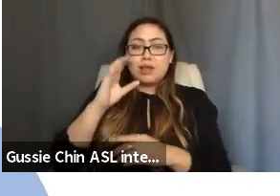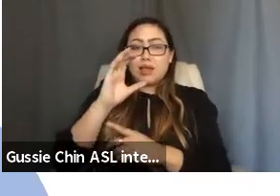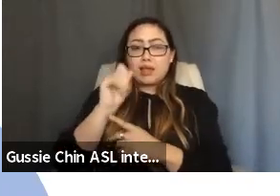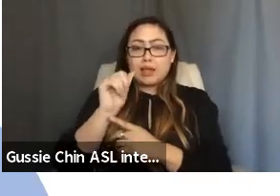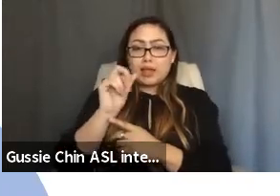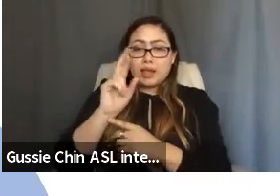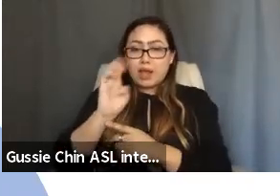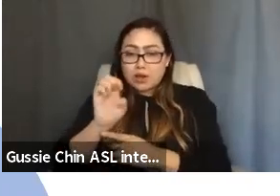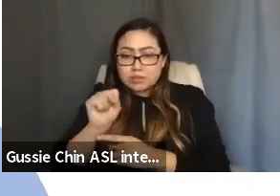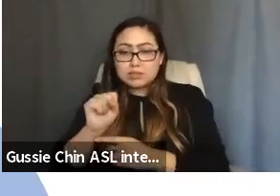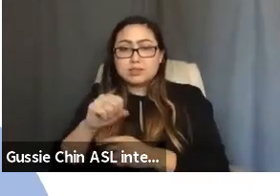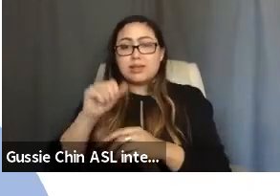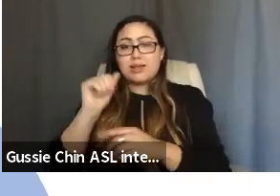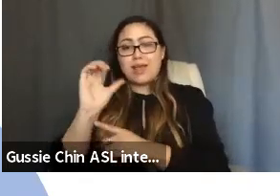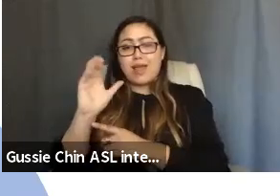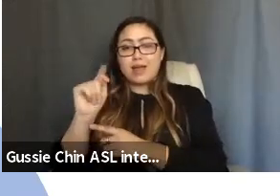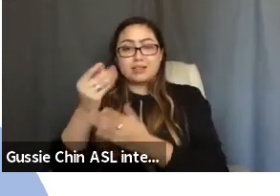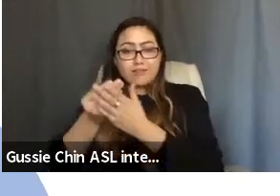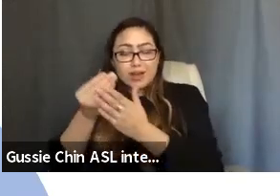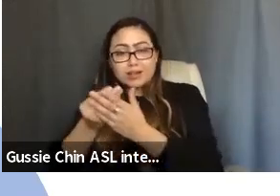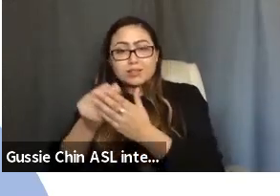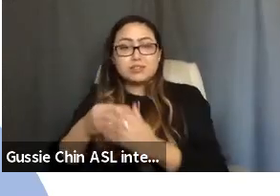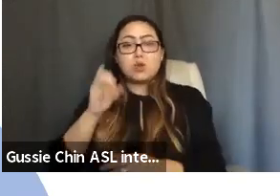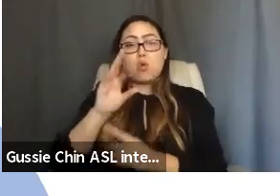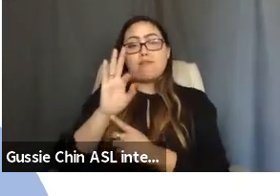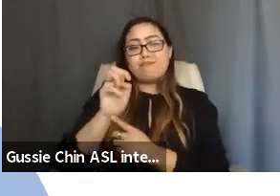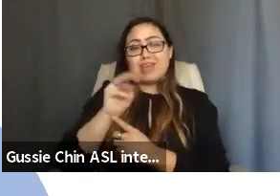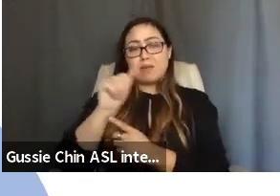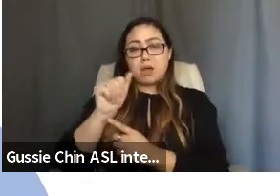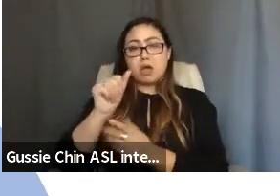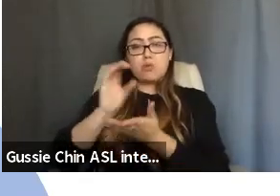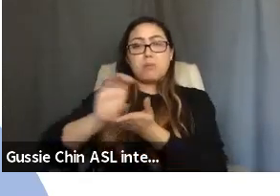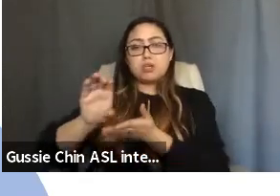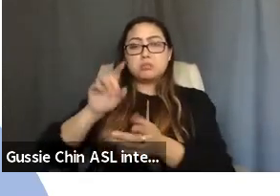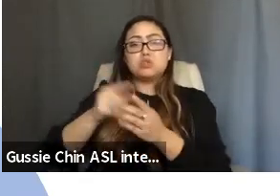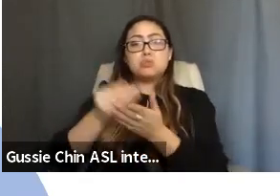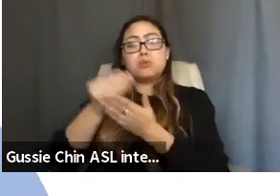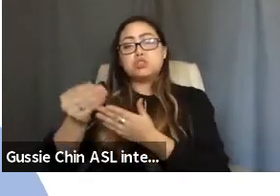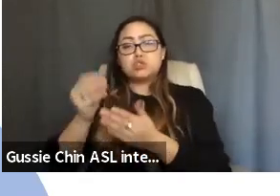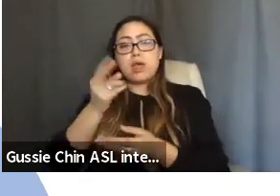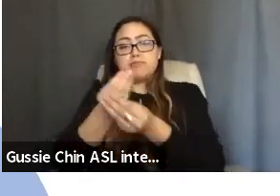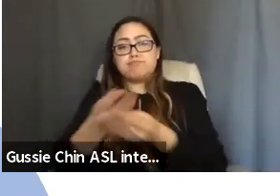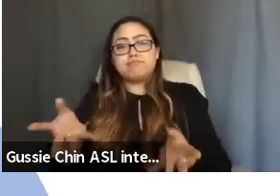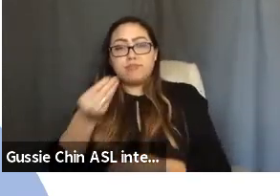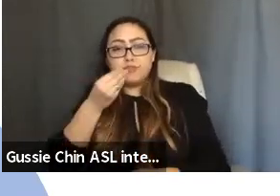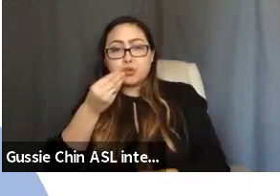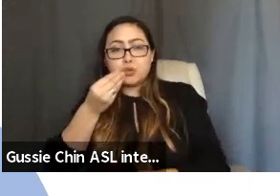distribute food. As the state of Colorado, we have ordered over 25,000 boxes of shelf stable